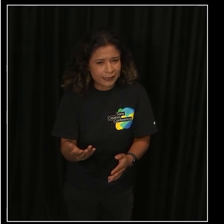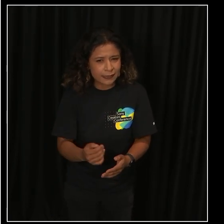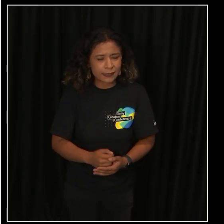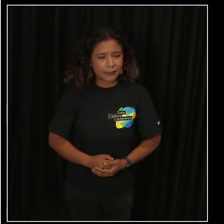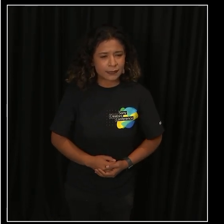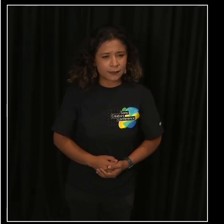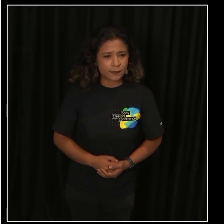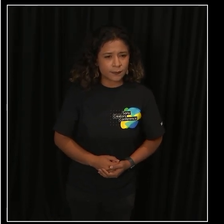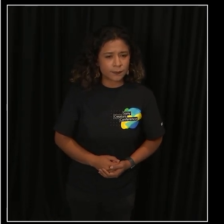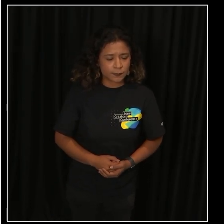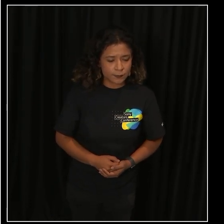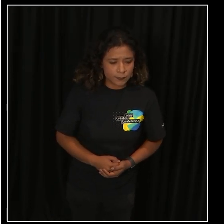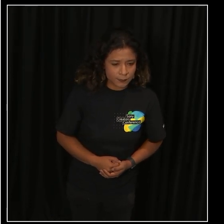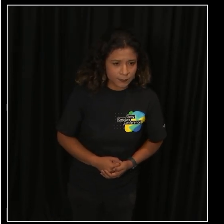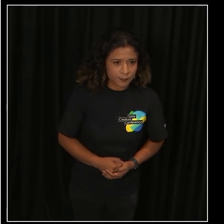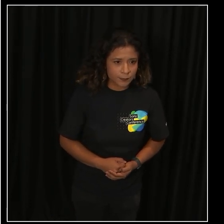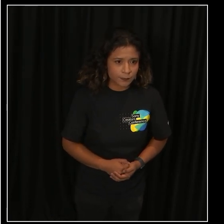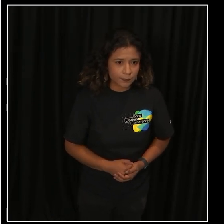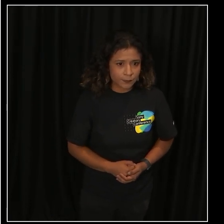The effect of threat or refractions,